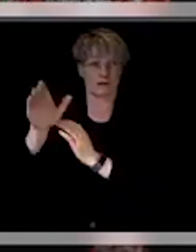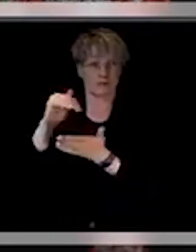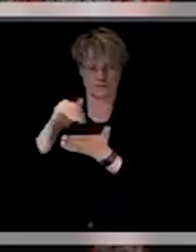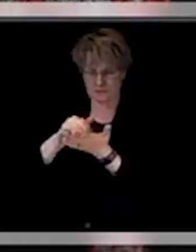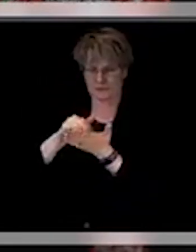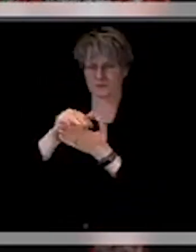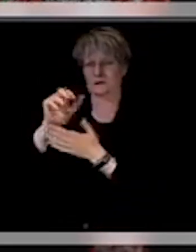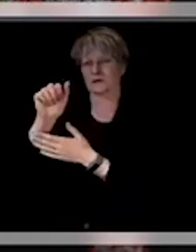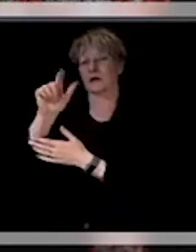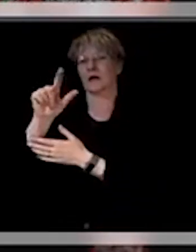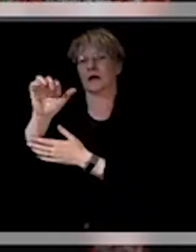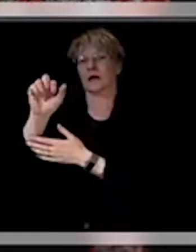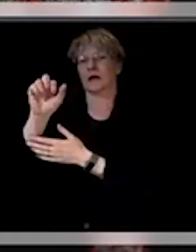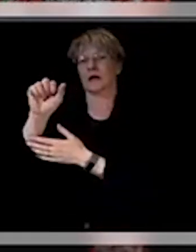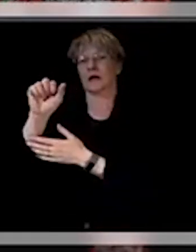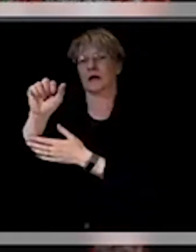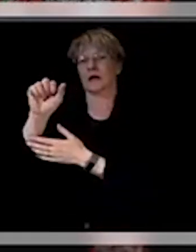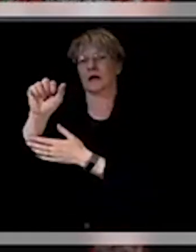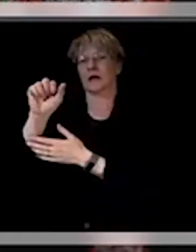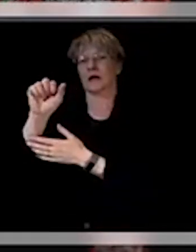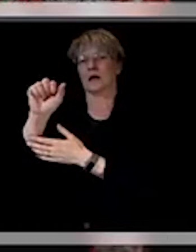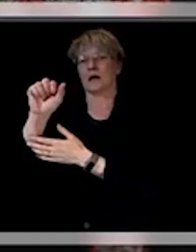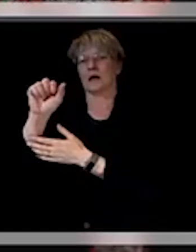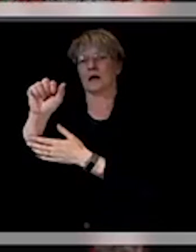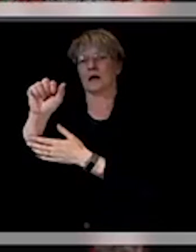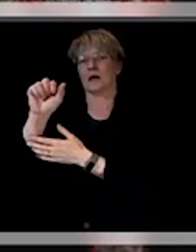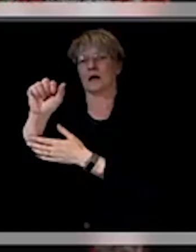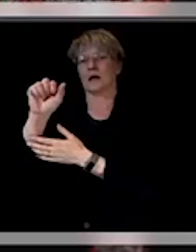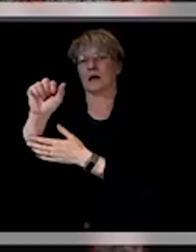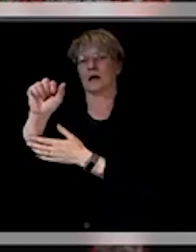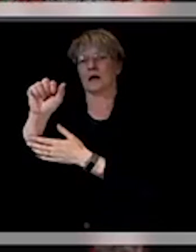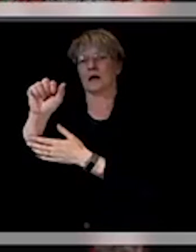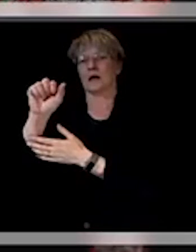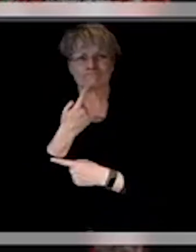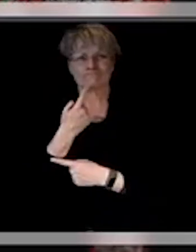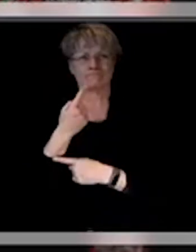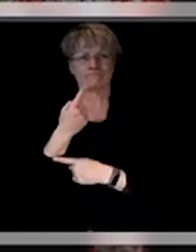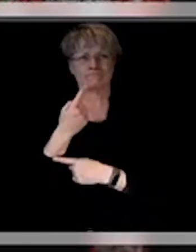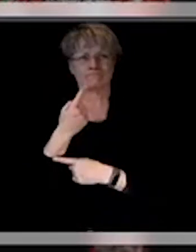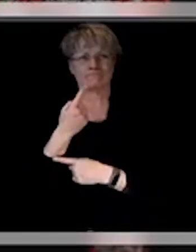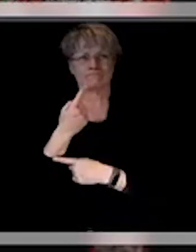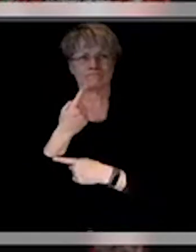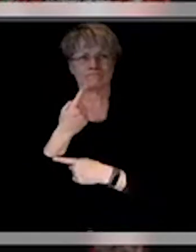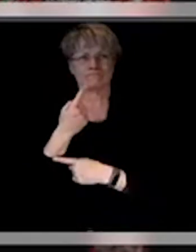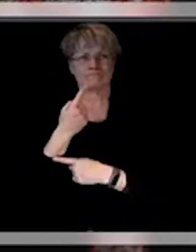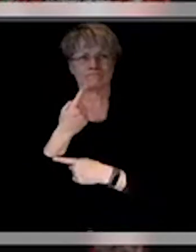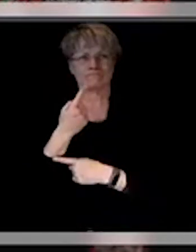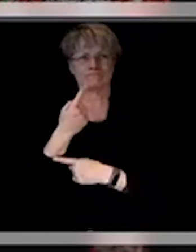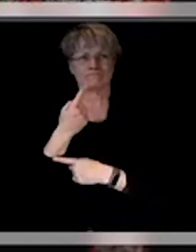to wear the masks and actually the eye shields, as well. Then, because we have our very strict